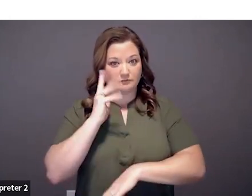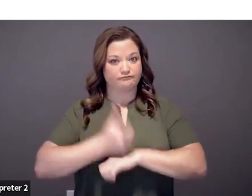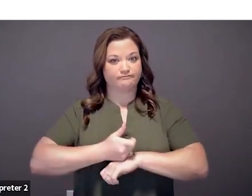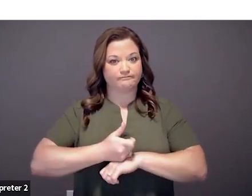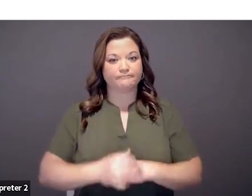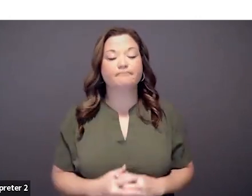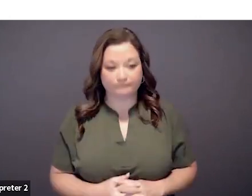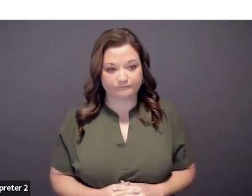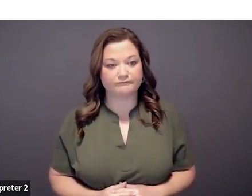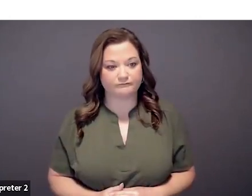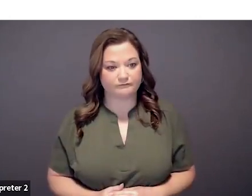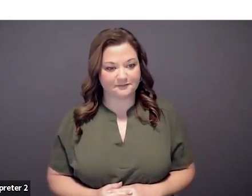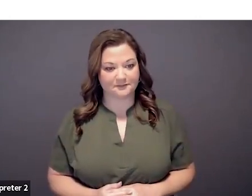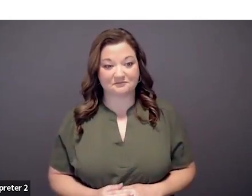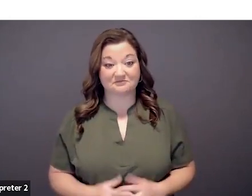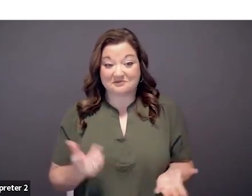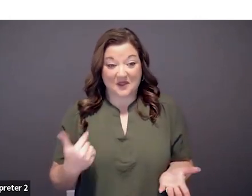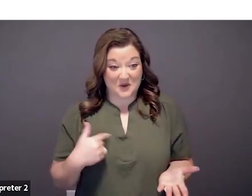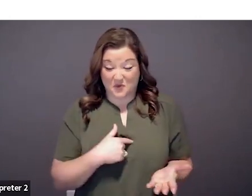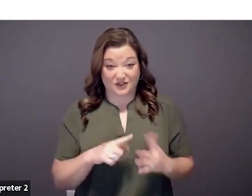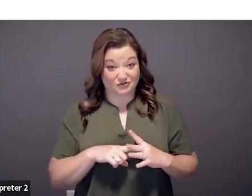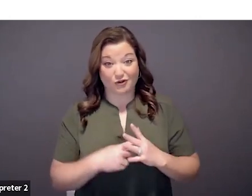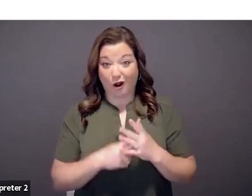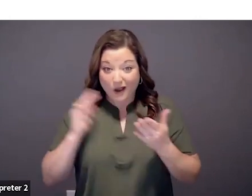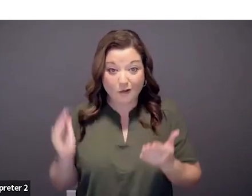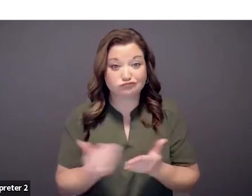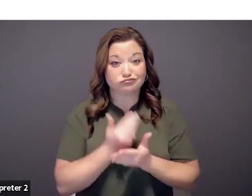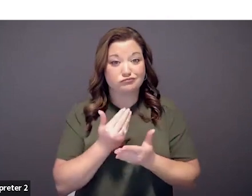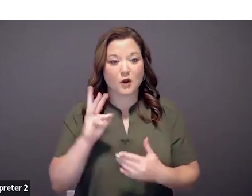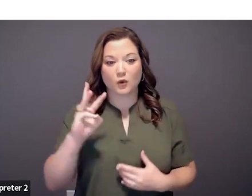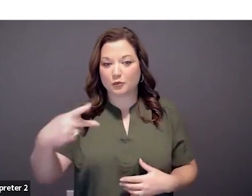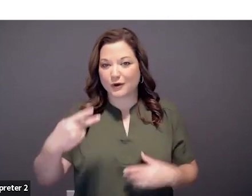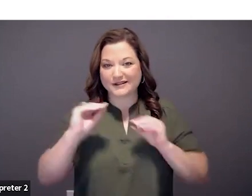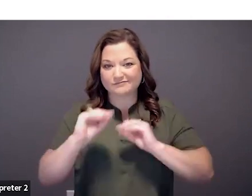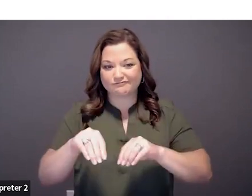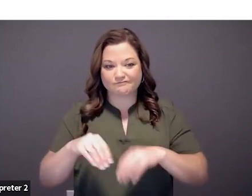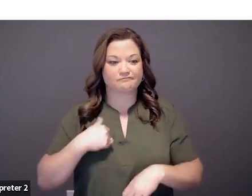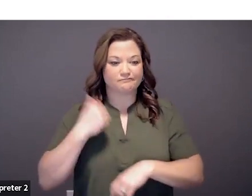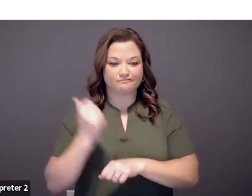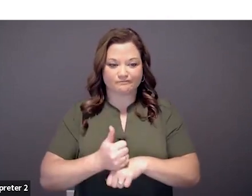We started with a brand-new WordPress installation. I used the default 2024 theme.